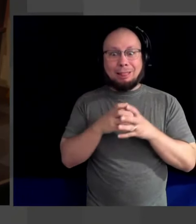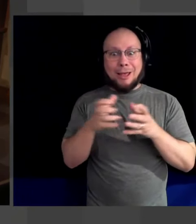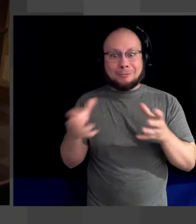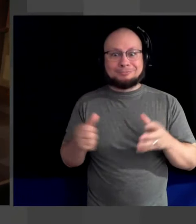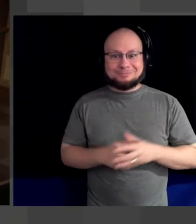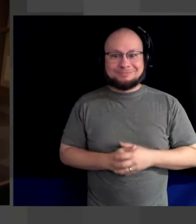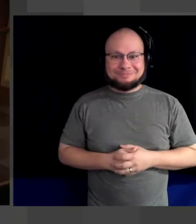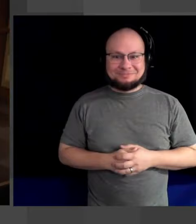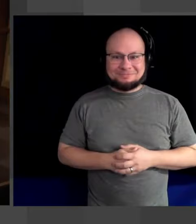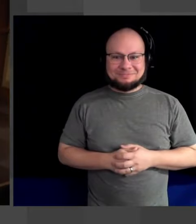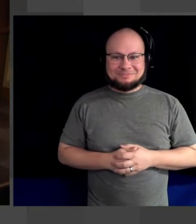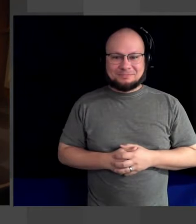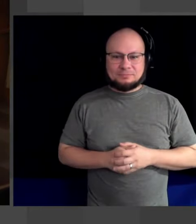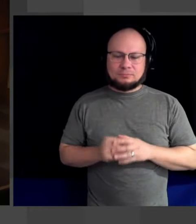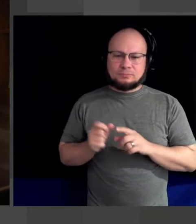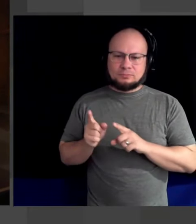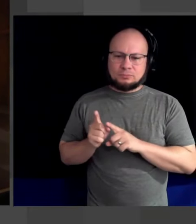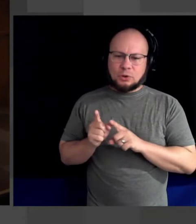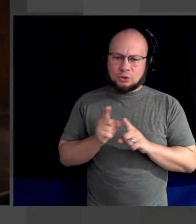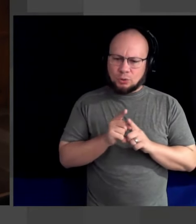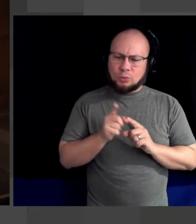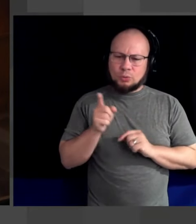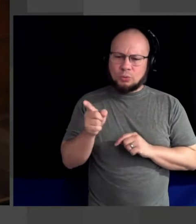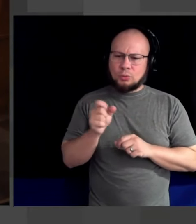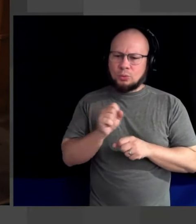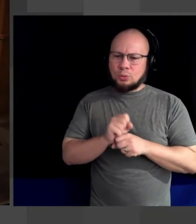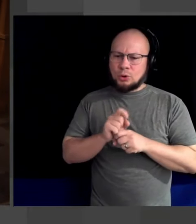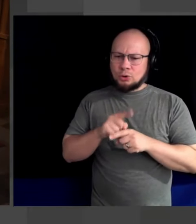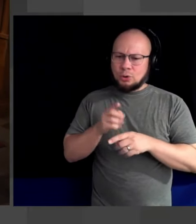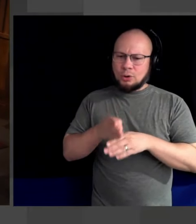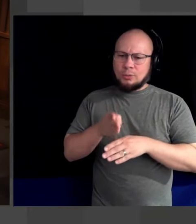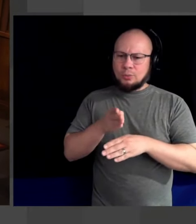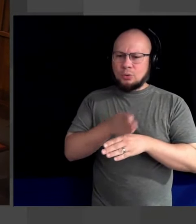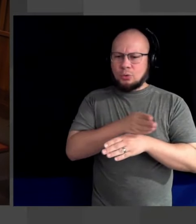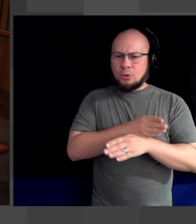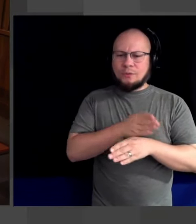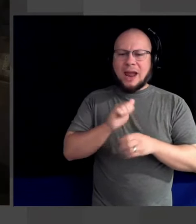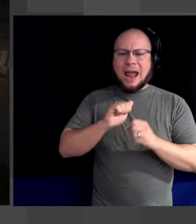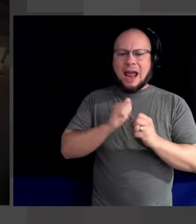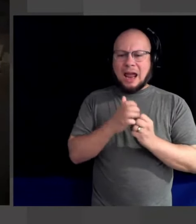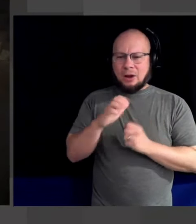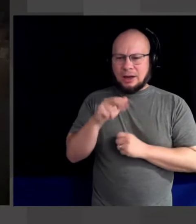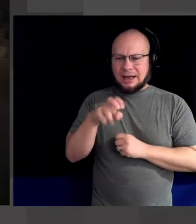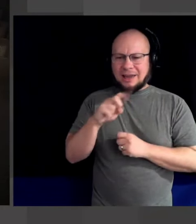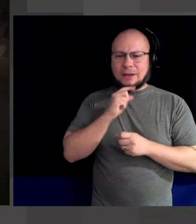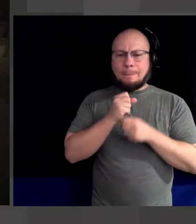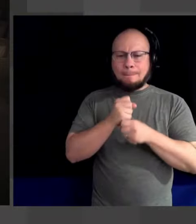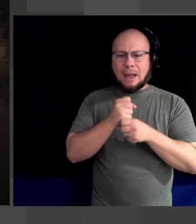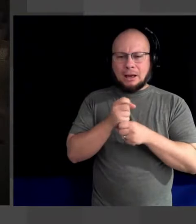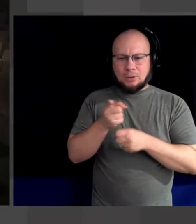SECTION AT THE BEGINNING AND AT THE END OF THE SHOW. YOU'VE ALSO WORKED ON IMPROVING